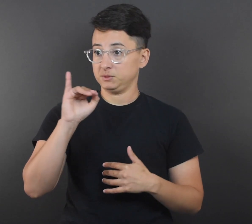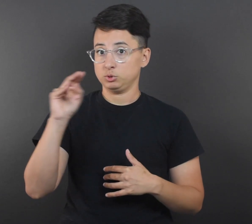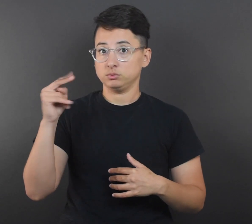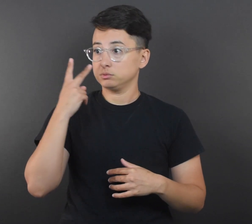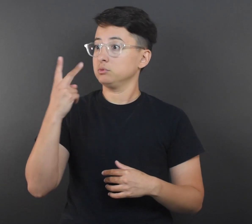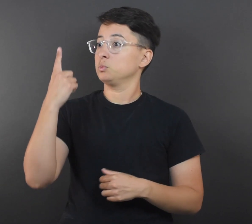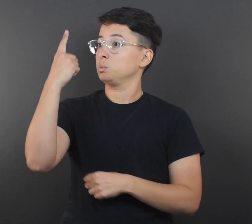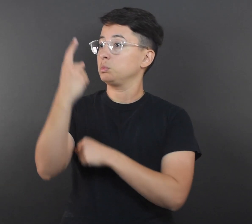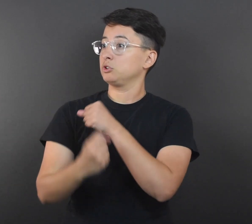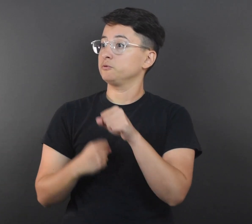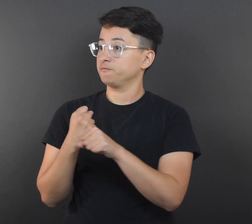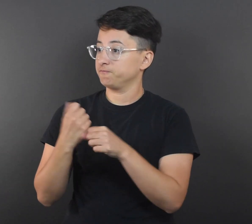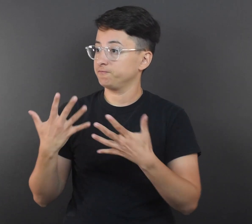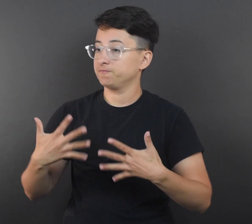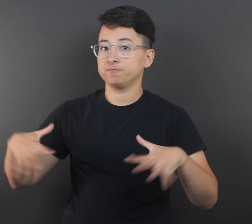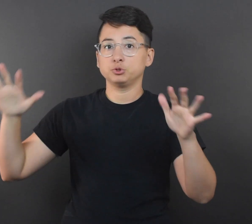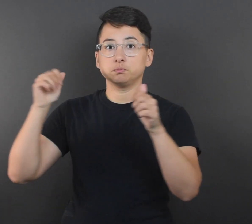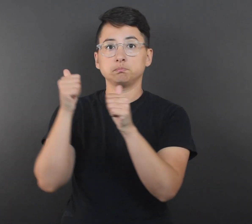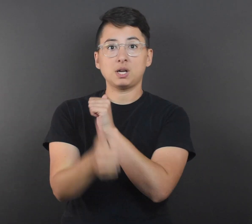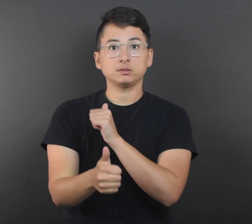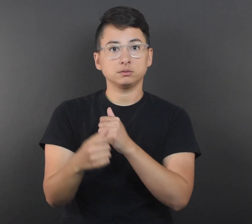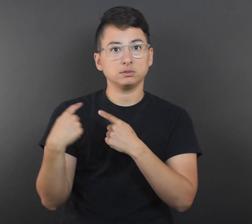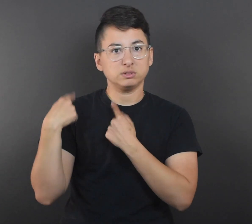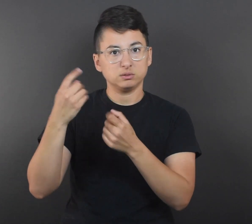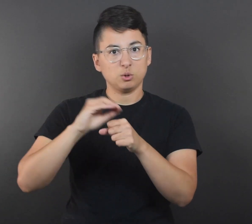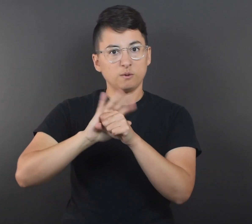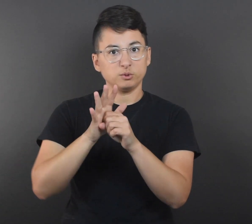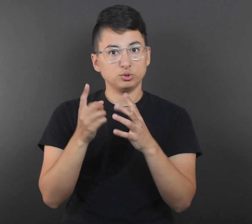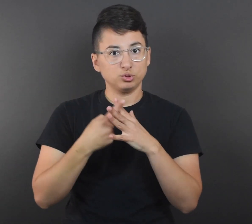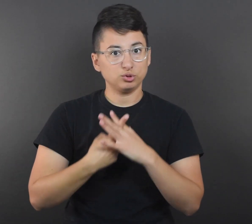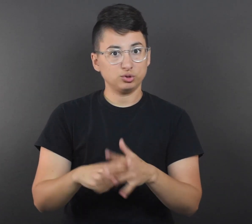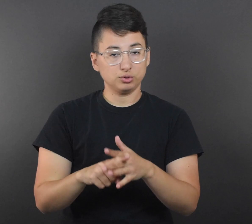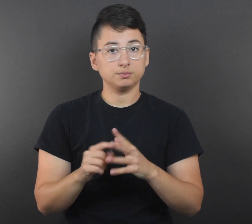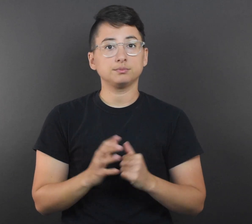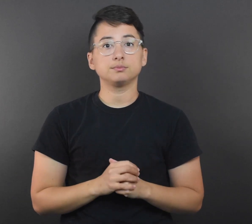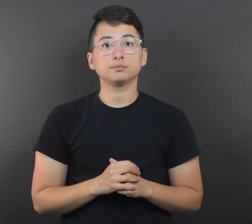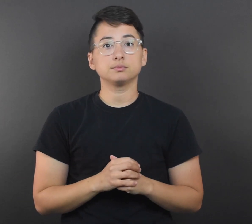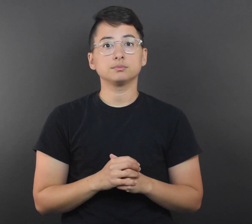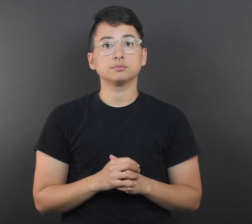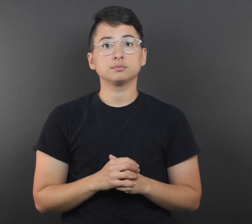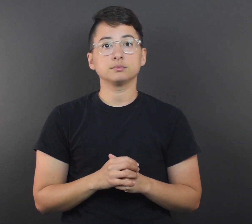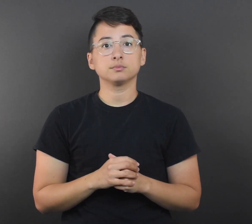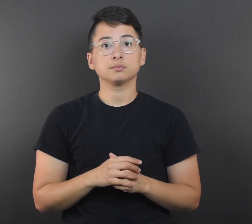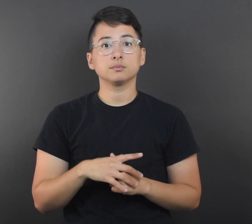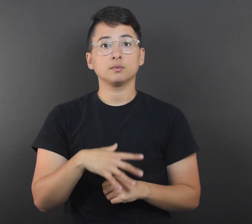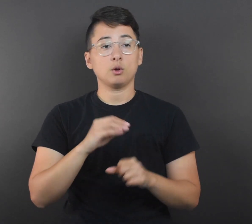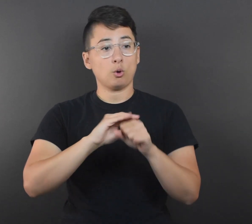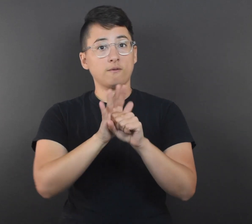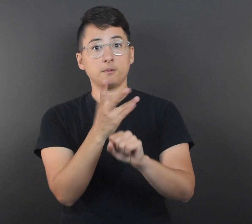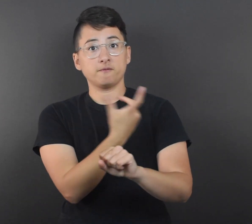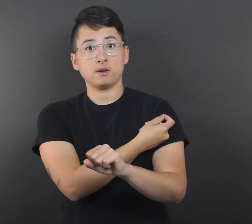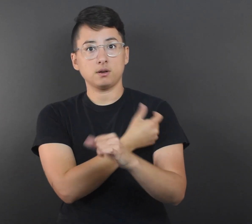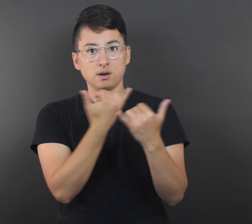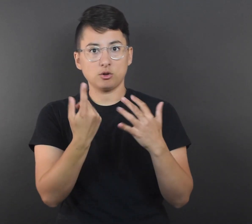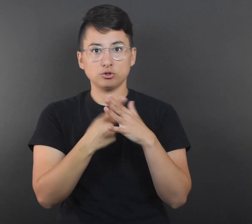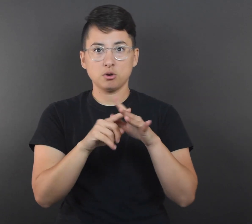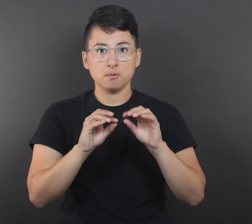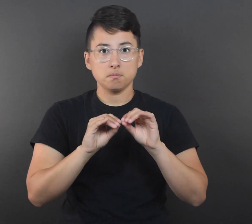As Minnesota marked its one-year anniversary with COVID-19, the rollout of COVID-19 vaccines gained